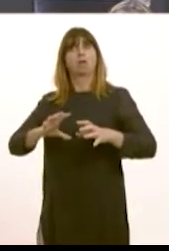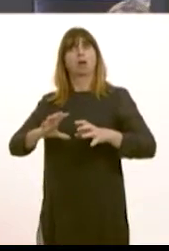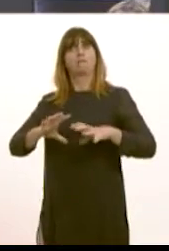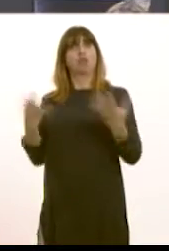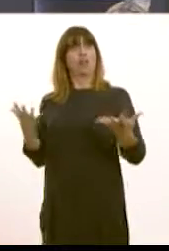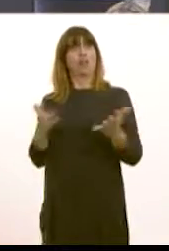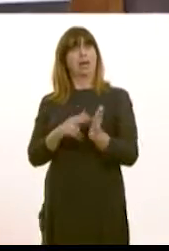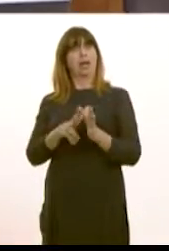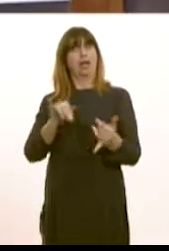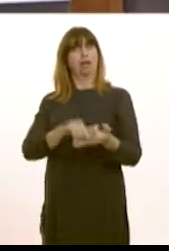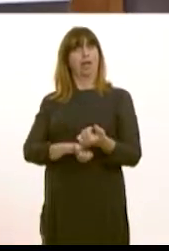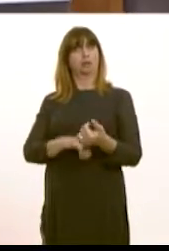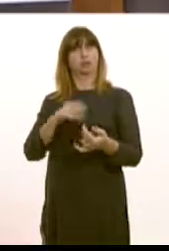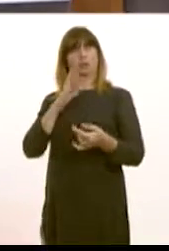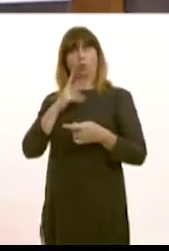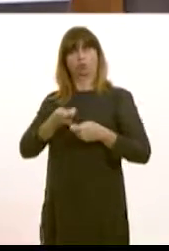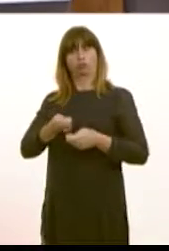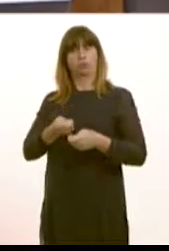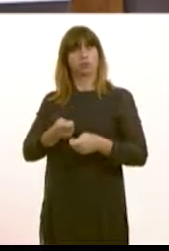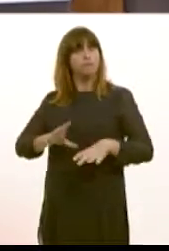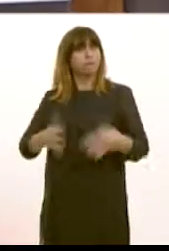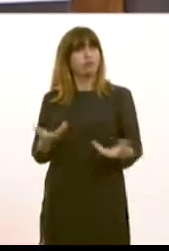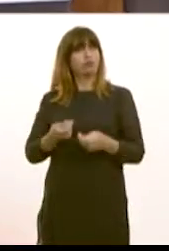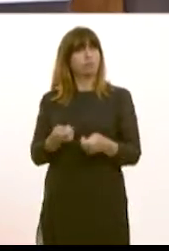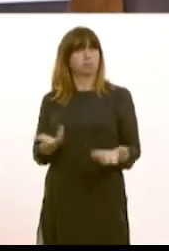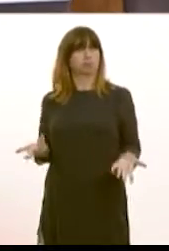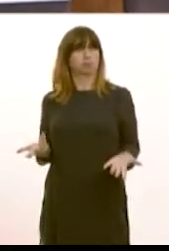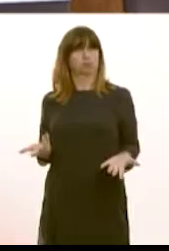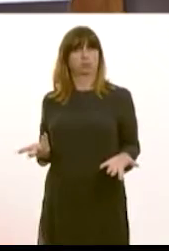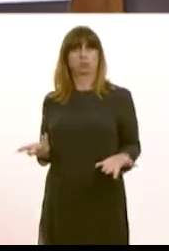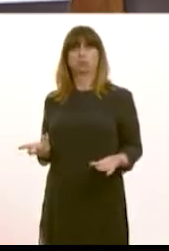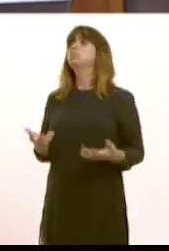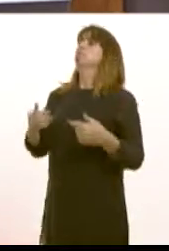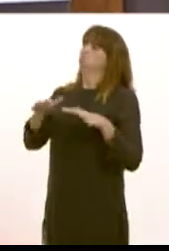OAQ(5)0134(FM) Carwyn Jones: The founding principles of the NHSóto provide health services that are comprehensive, free at the point of delivery and based on